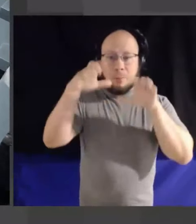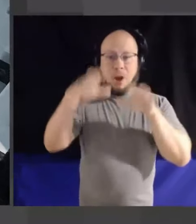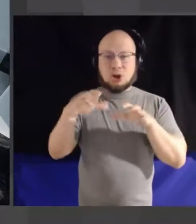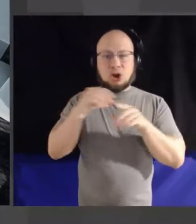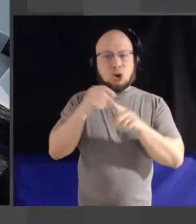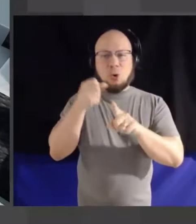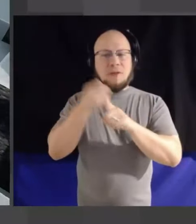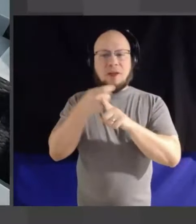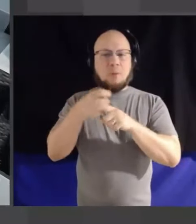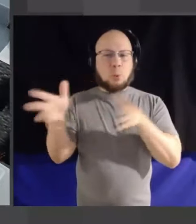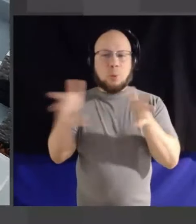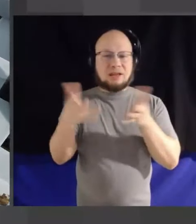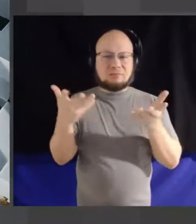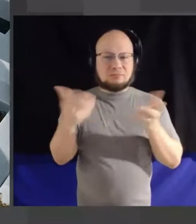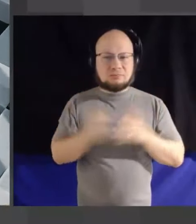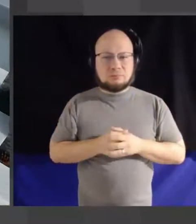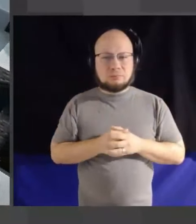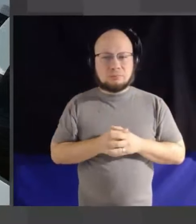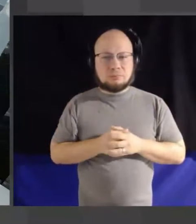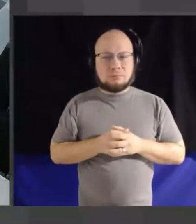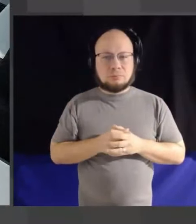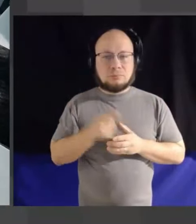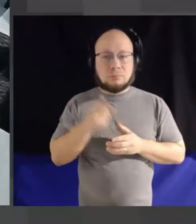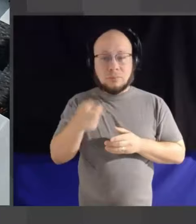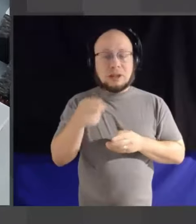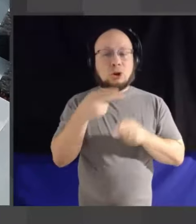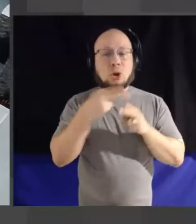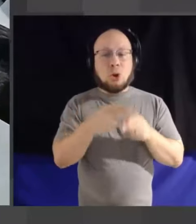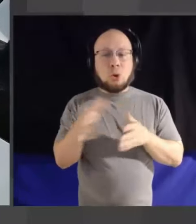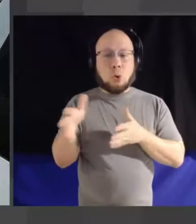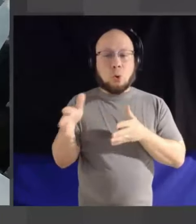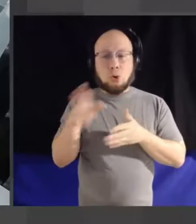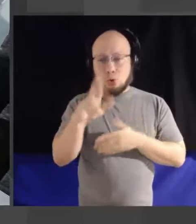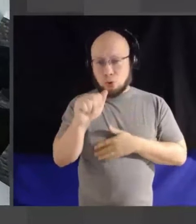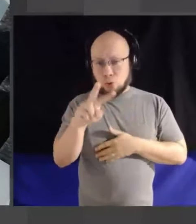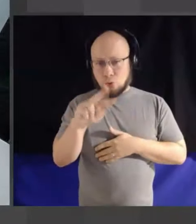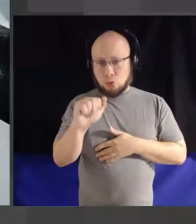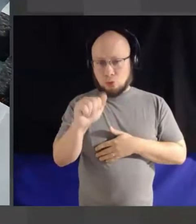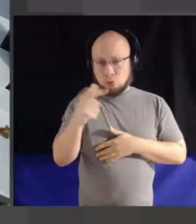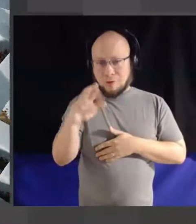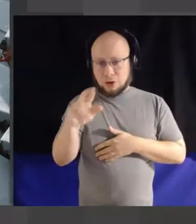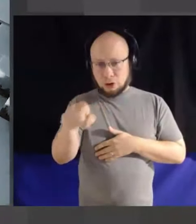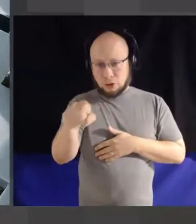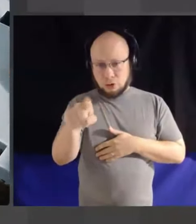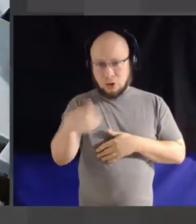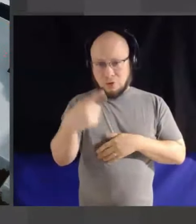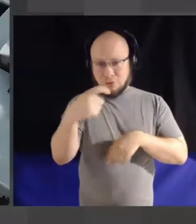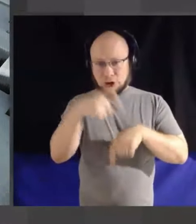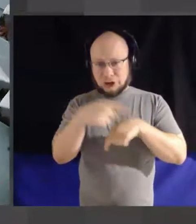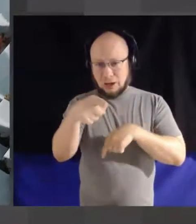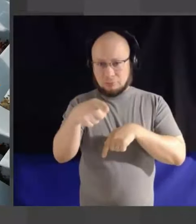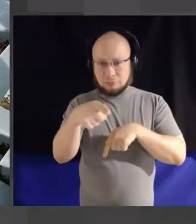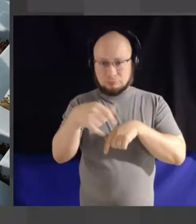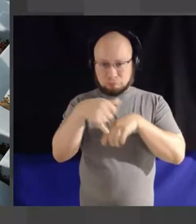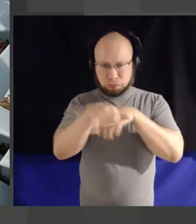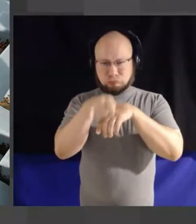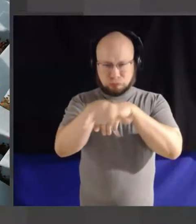MEANS THE PLAYERS WILL BE CHALLENGED BY THE WIND THE ICEOLOGER WON'T.